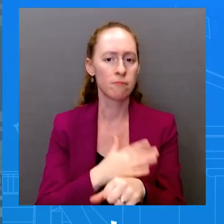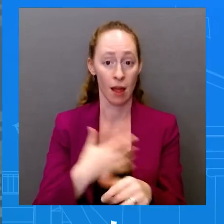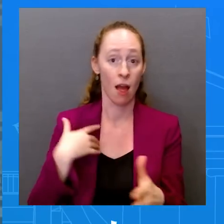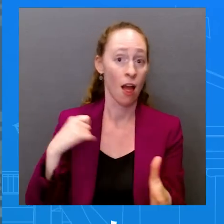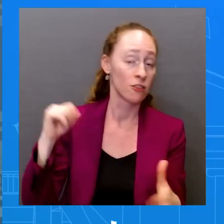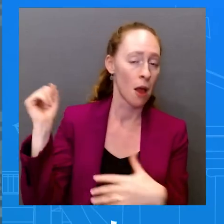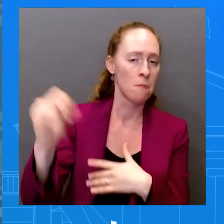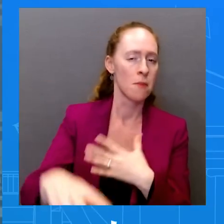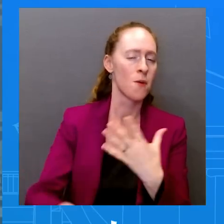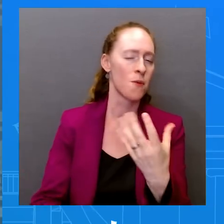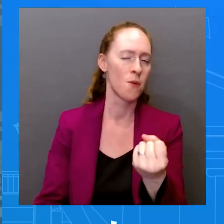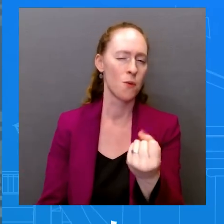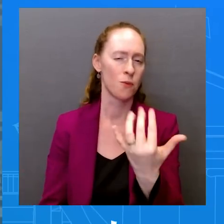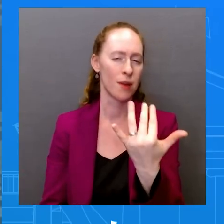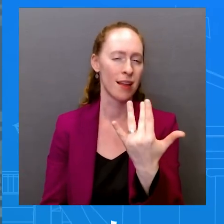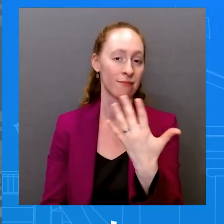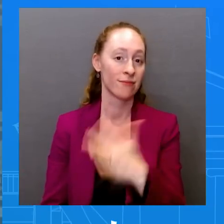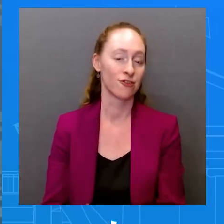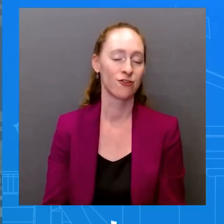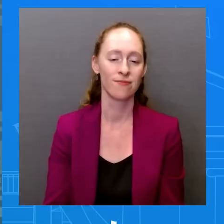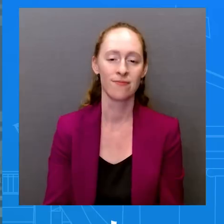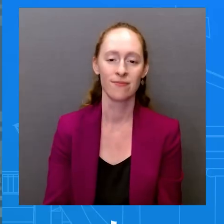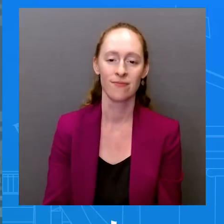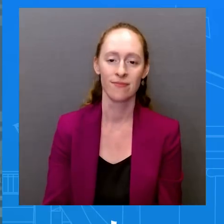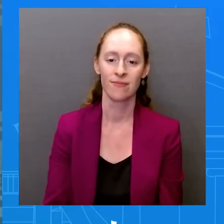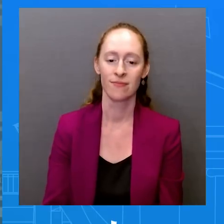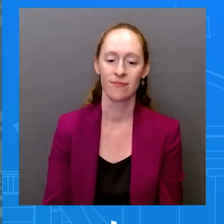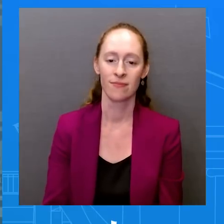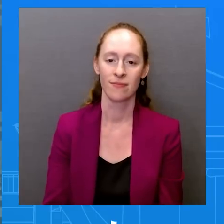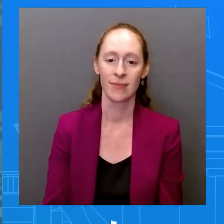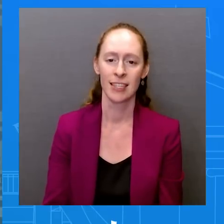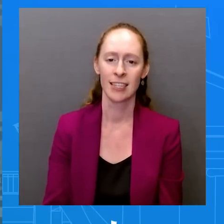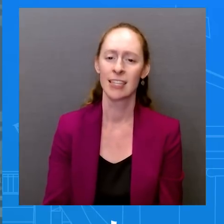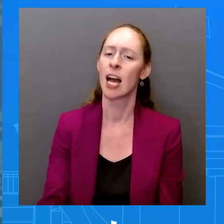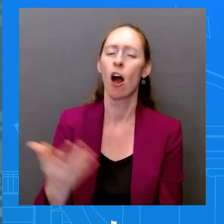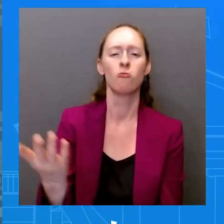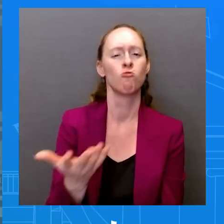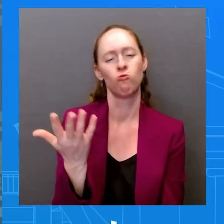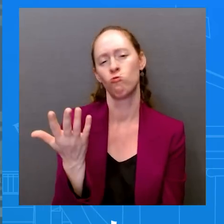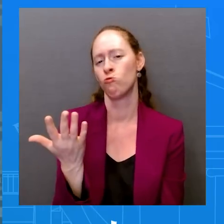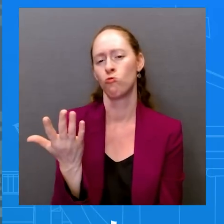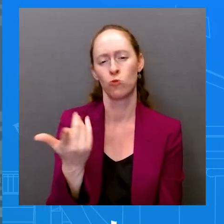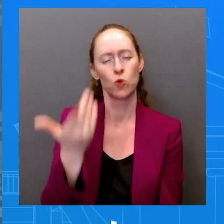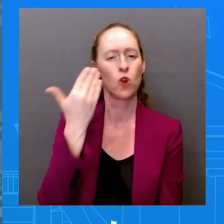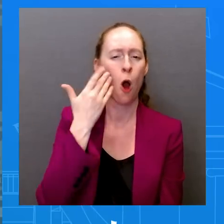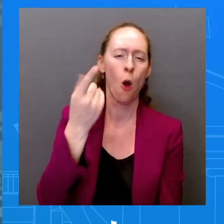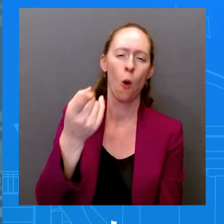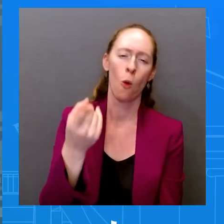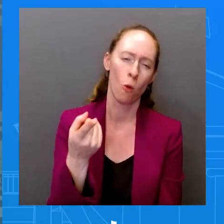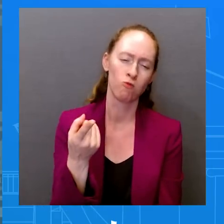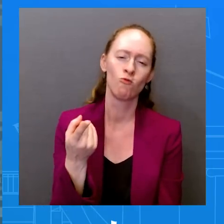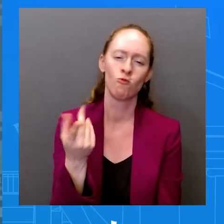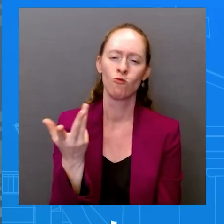But we think it's important. This is a -- you know, this is -- the actions that the President has taken on tech